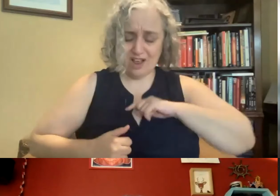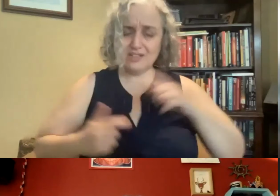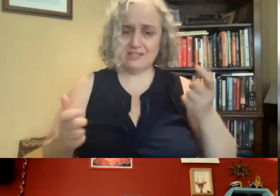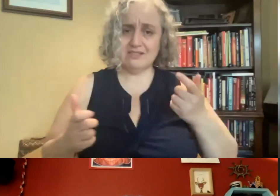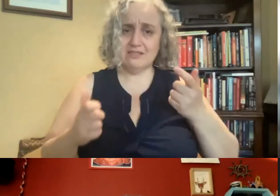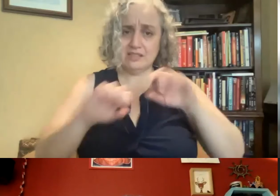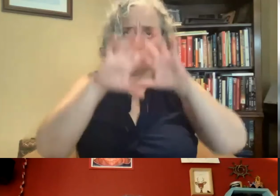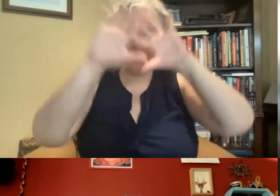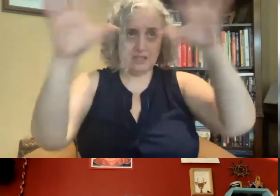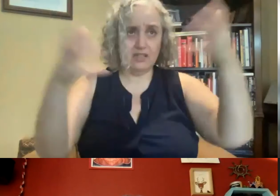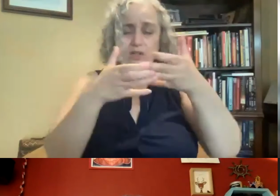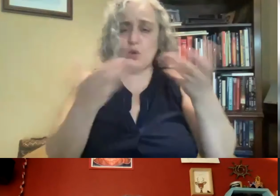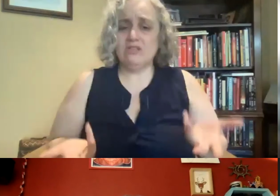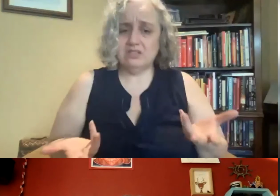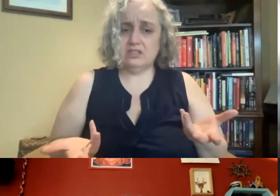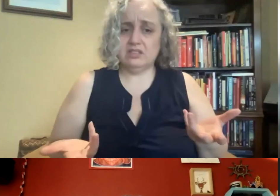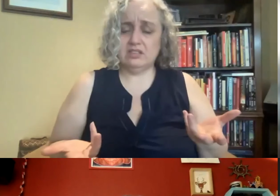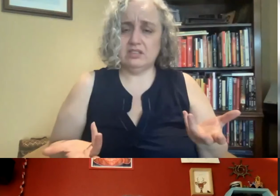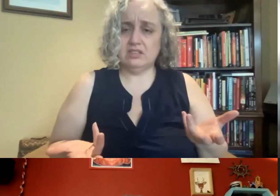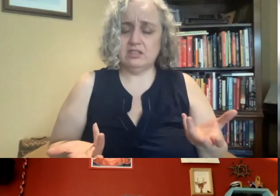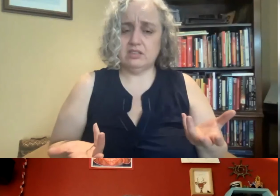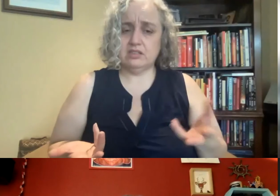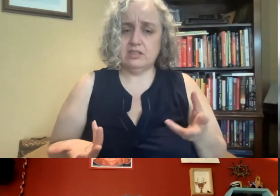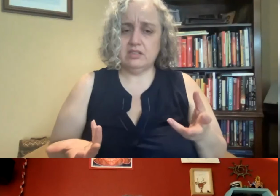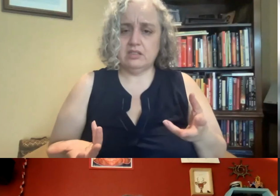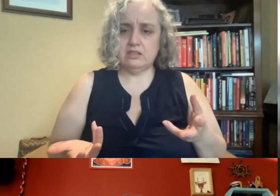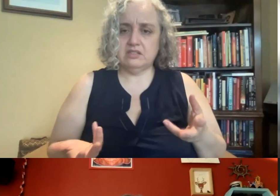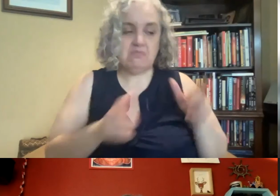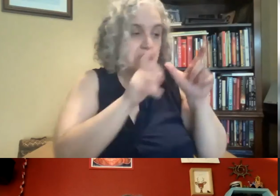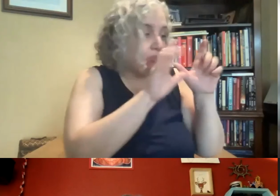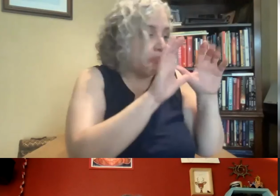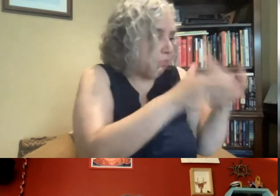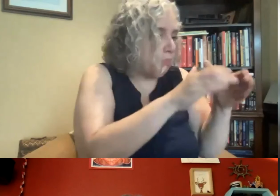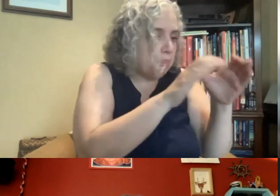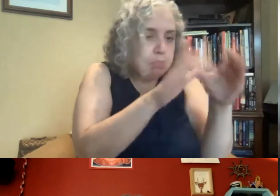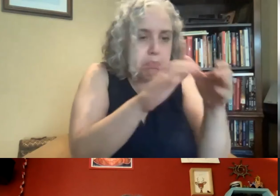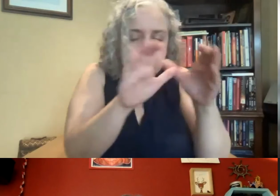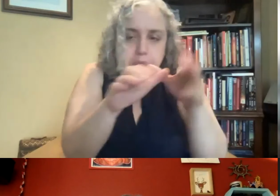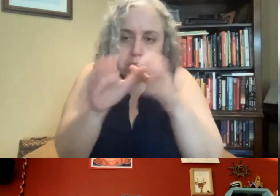We are creating all these monocultures, whether it's within the companies,